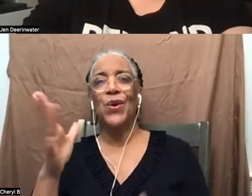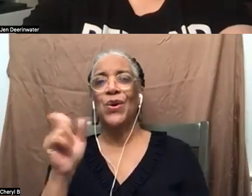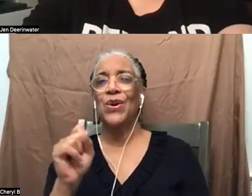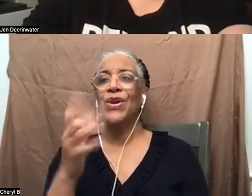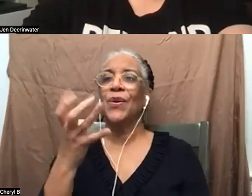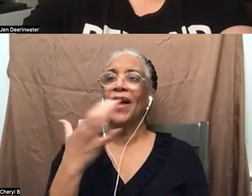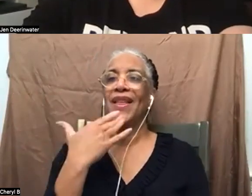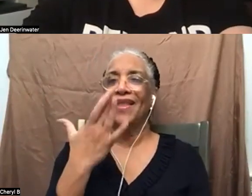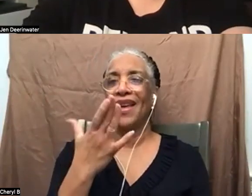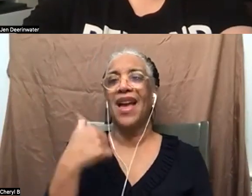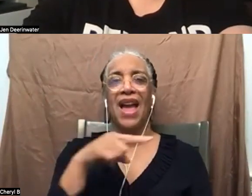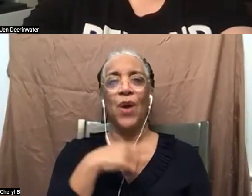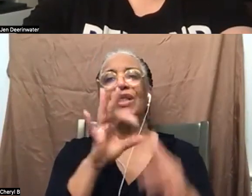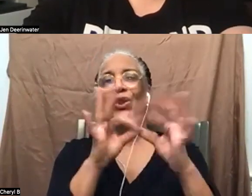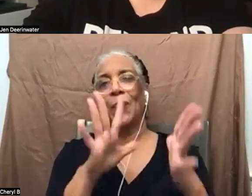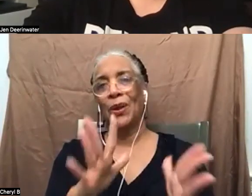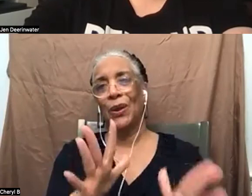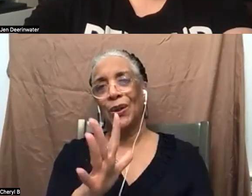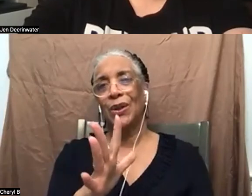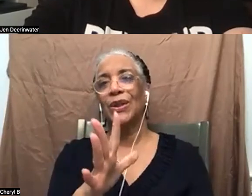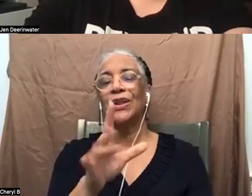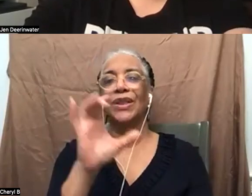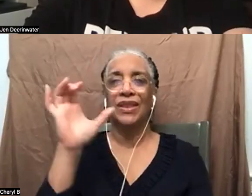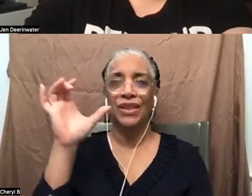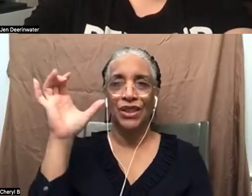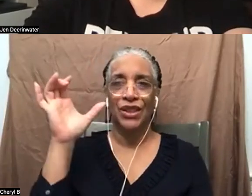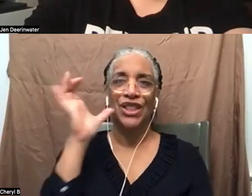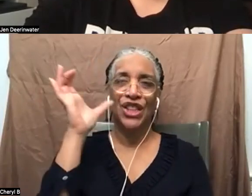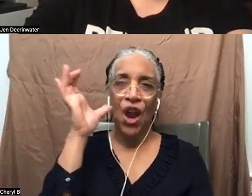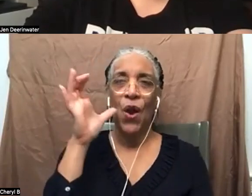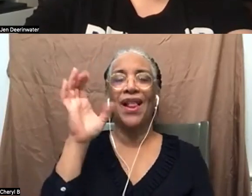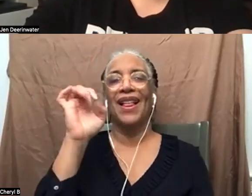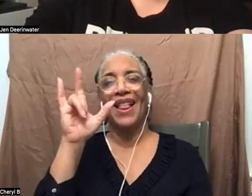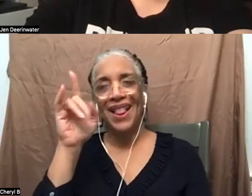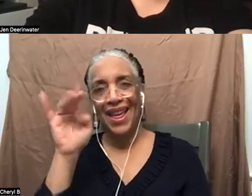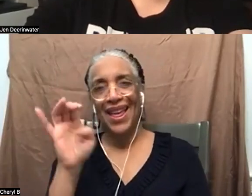our interpreters, Cheryl and Elaine, and our captioners.